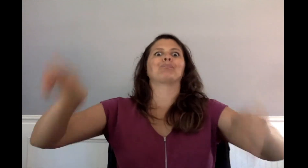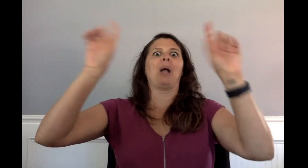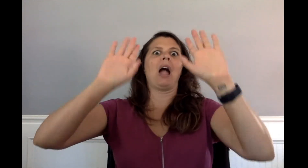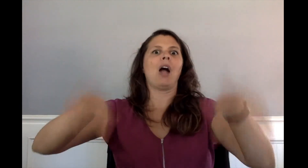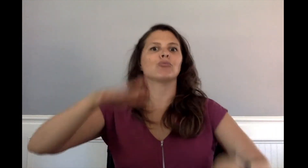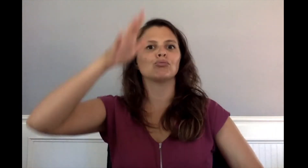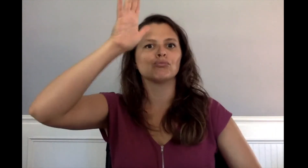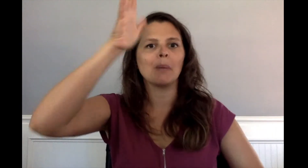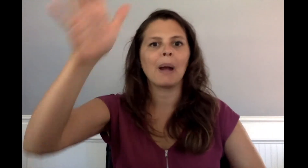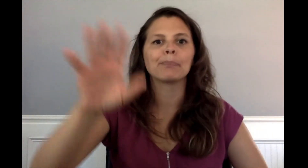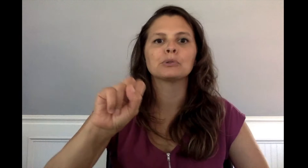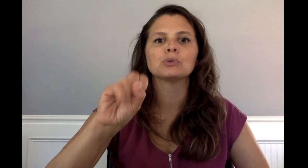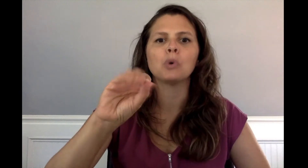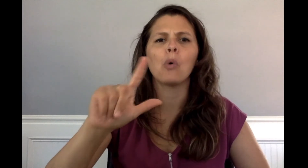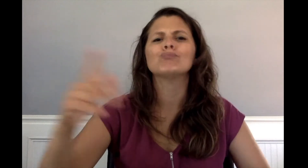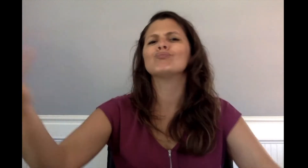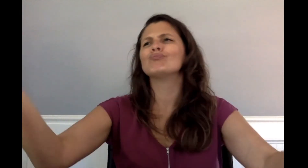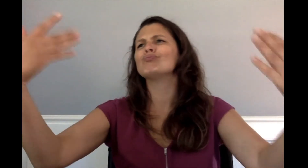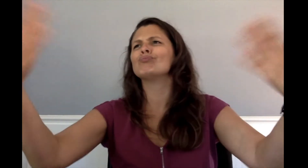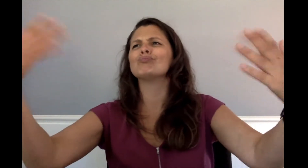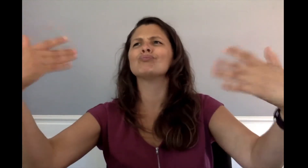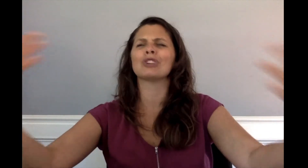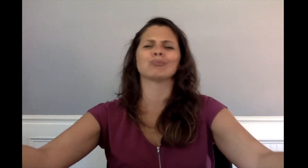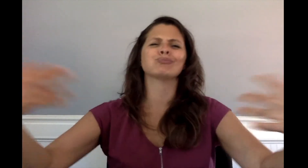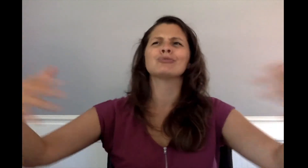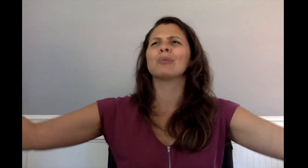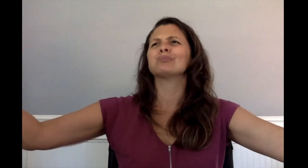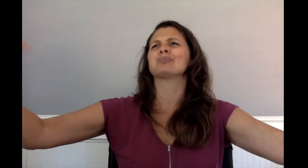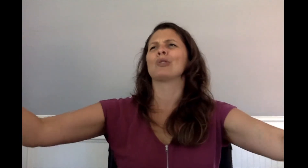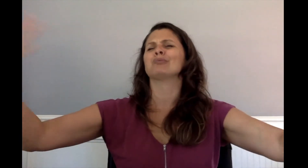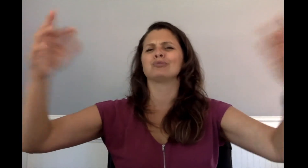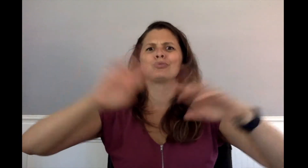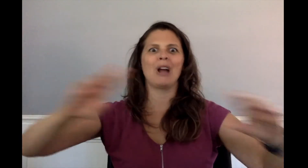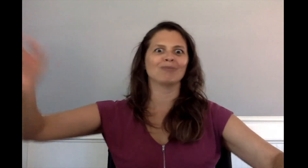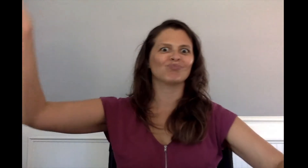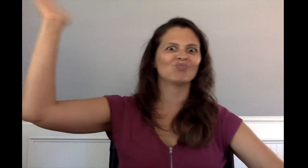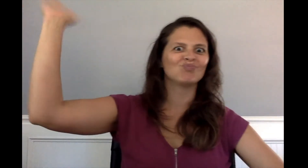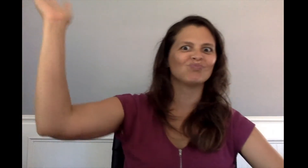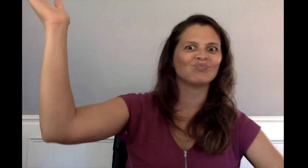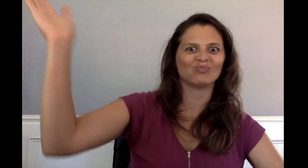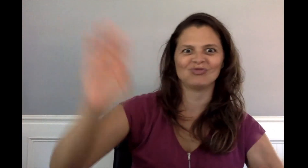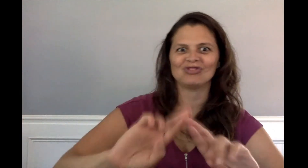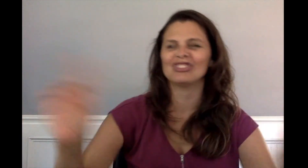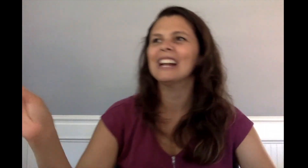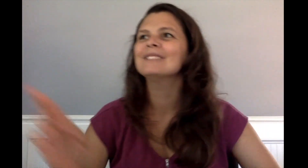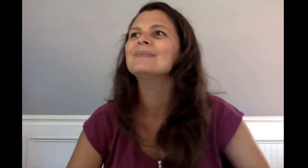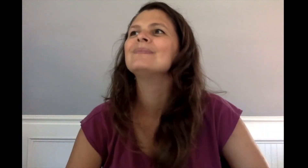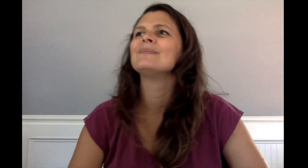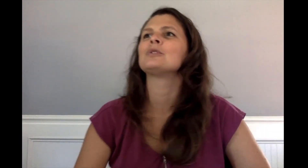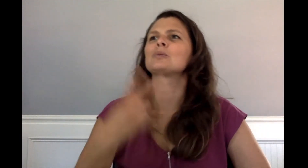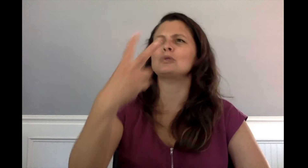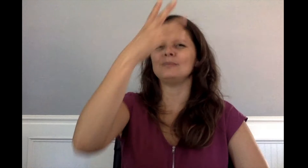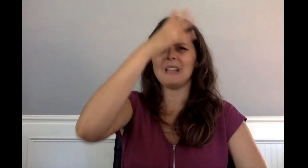Finally Grandpa Sol called the crowd together, ready to give his welcoming speech.